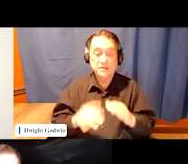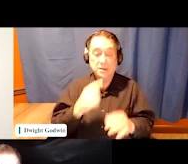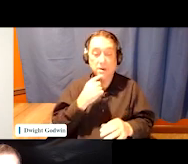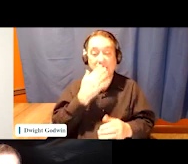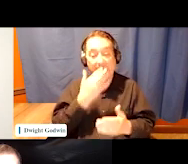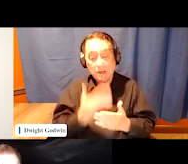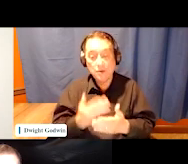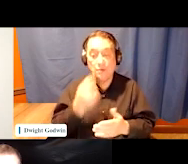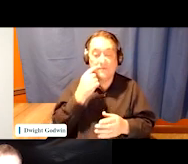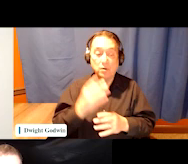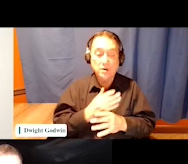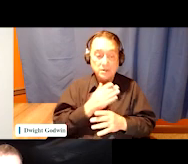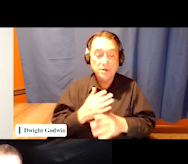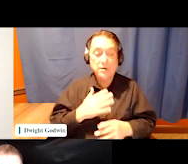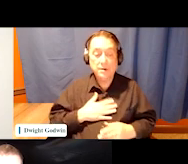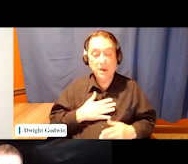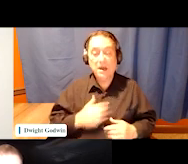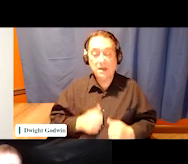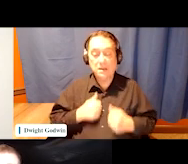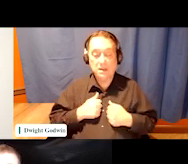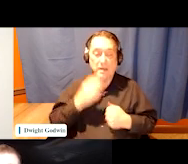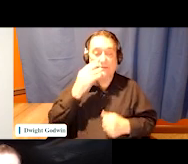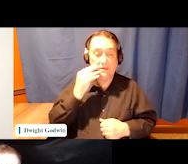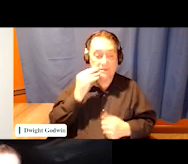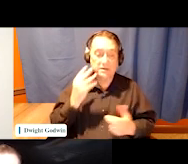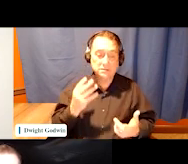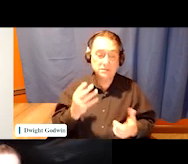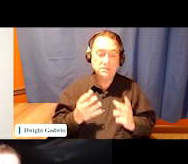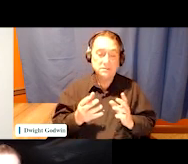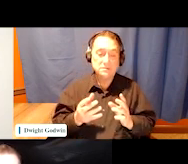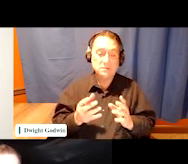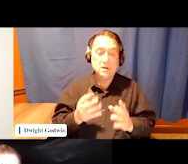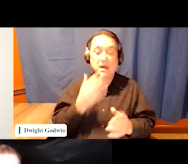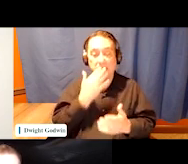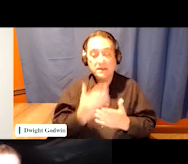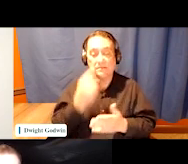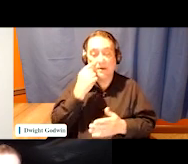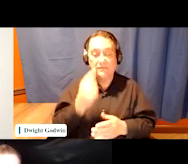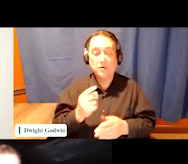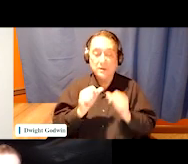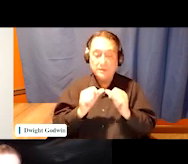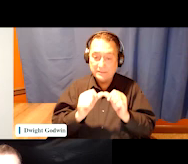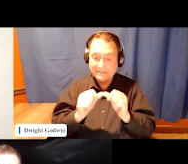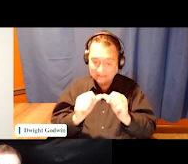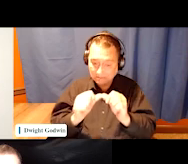for sharing my lived experience. He thanked me for being very persistent and very humble,